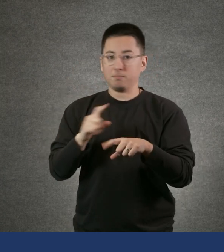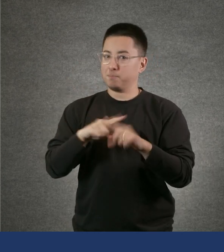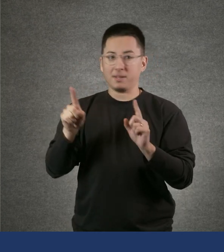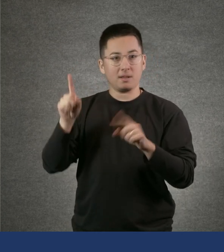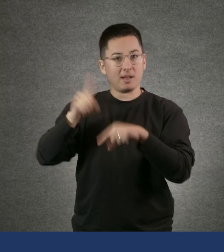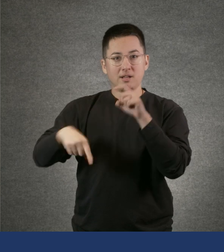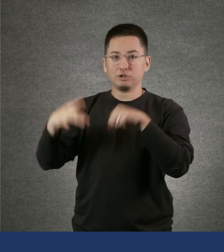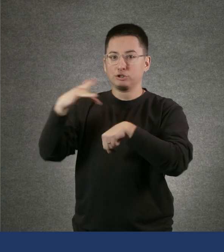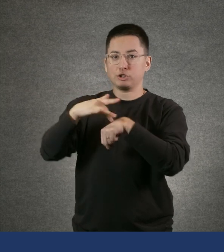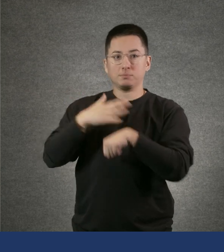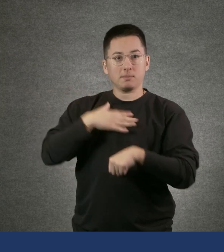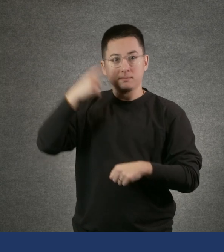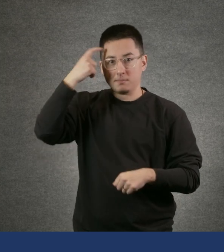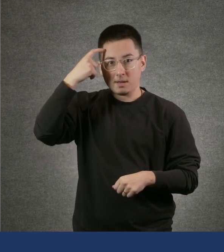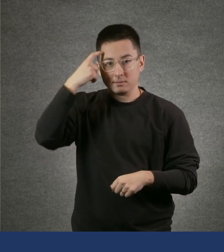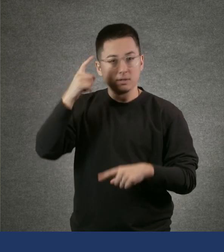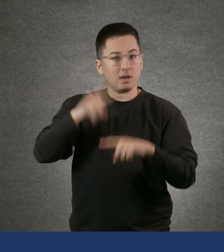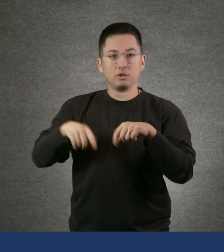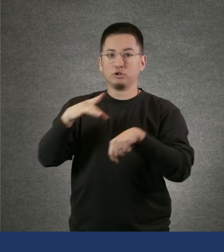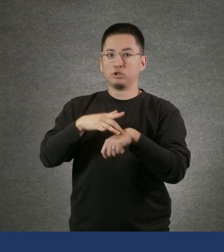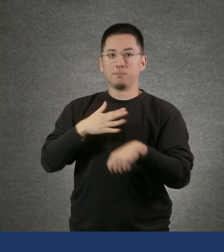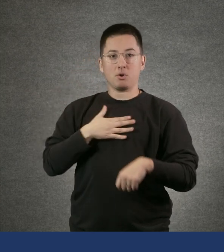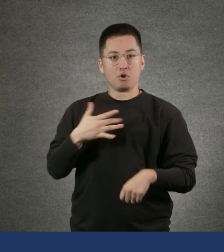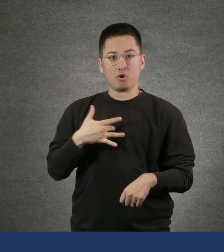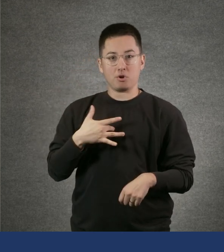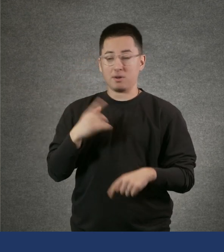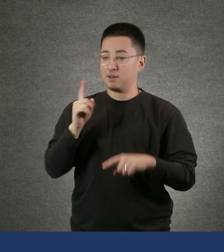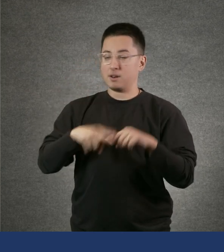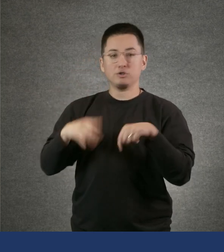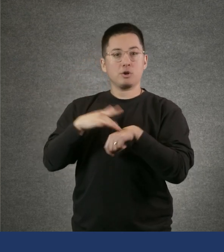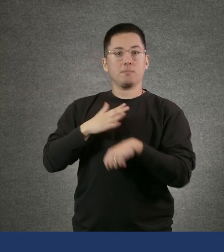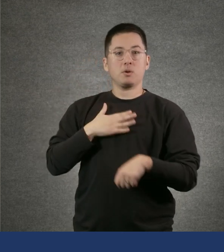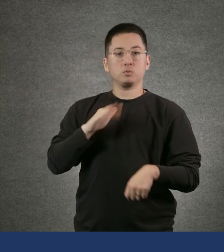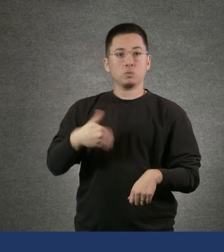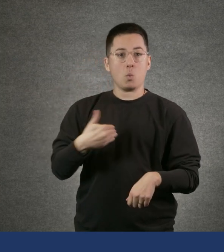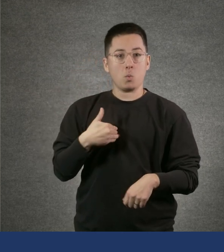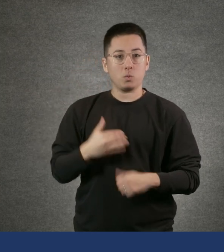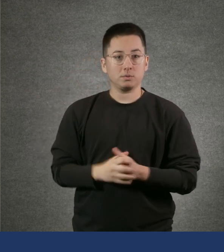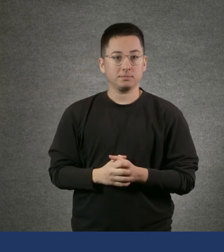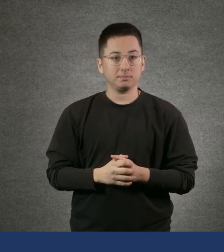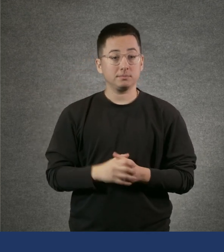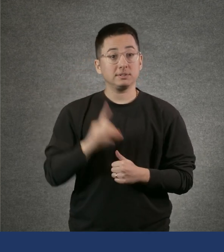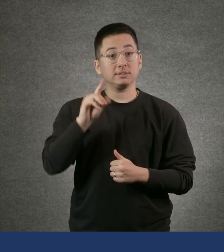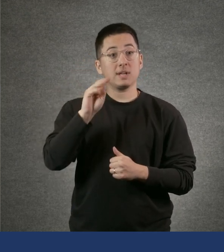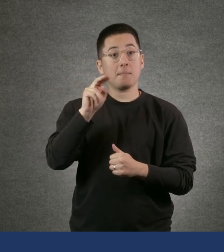It cannot touch my heart, and it cannot touch my soul."